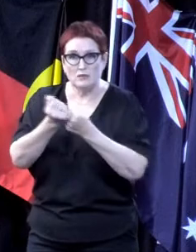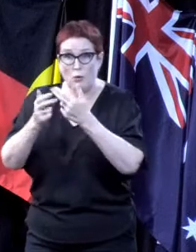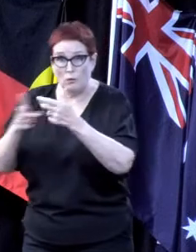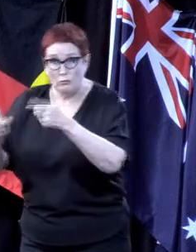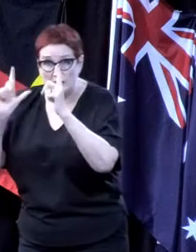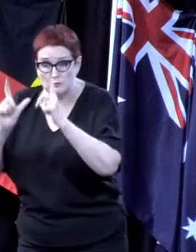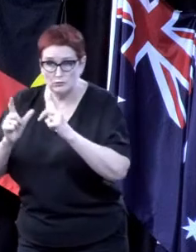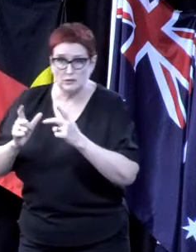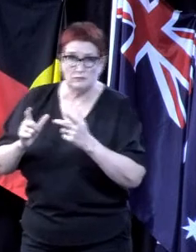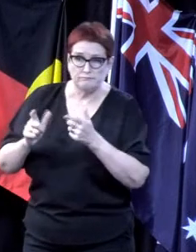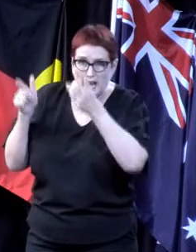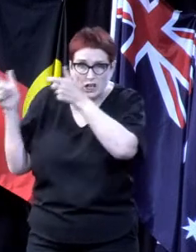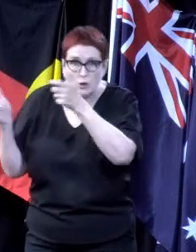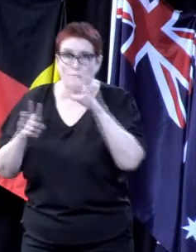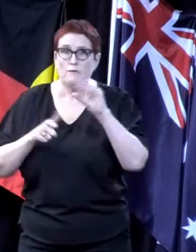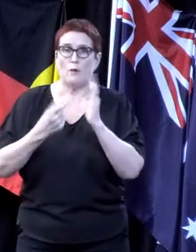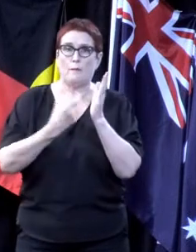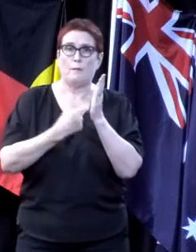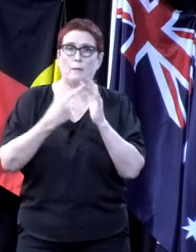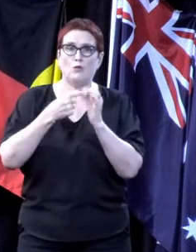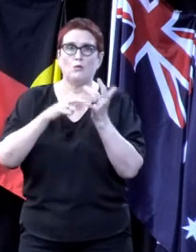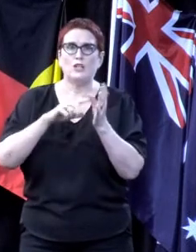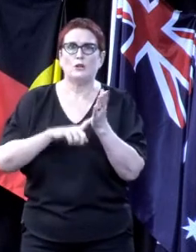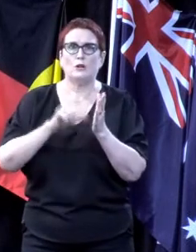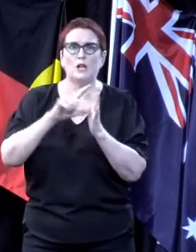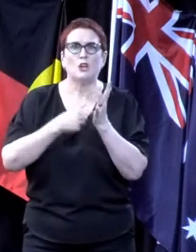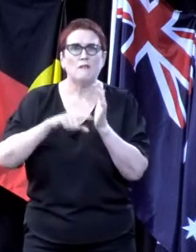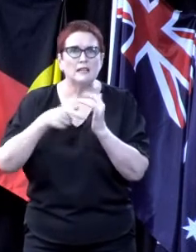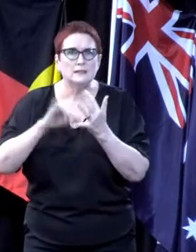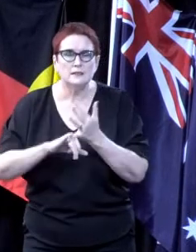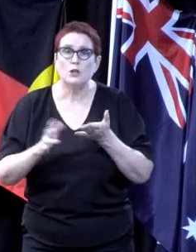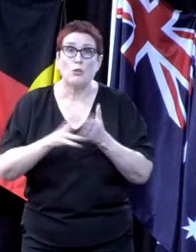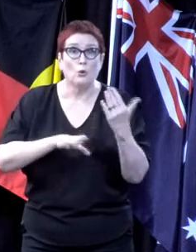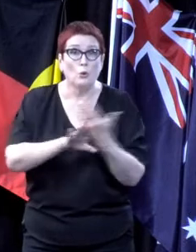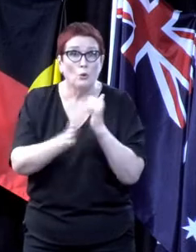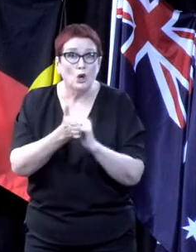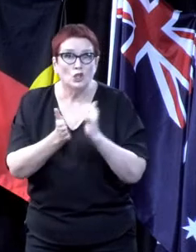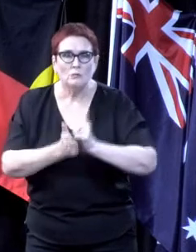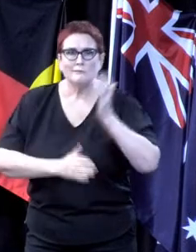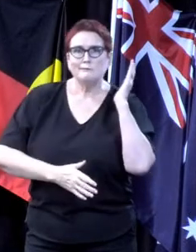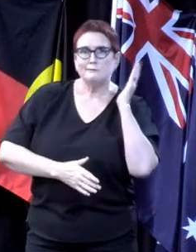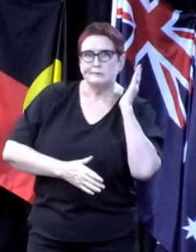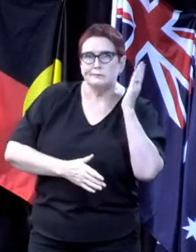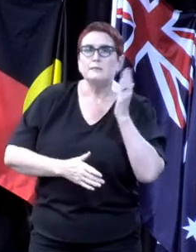by regional directors with presentations, workshops, setting inclusions, and better student outcomes